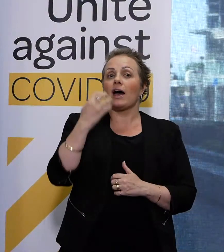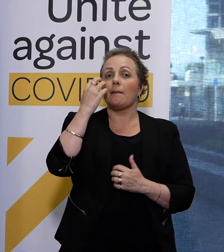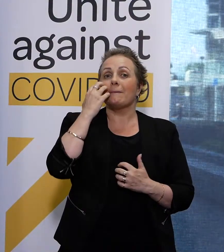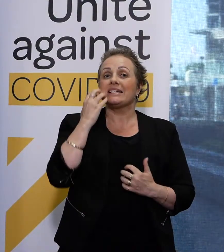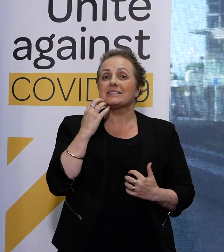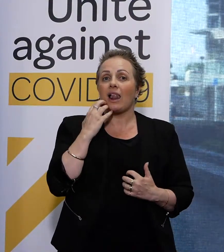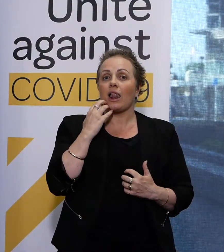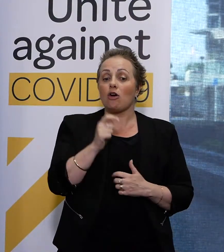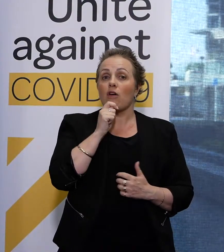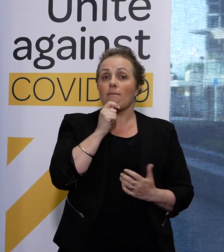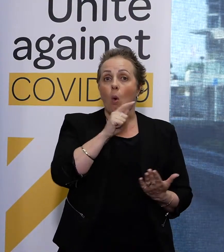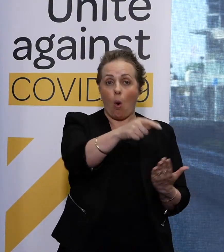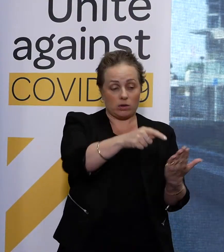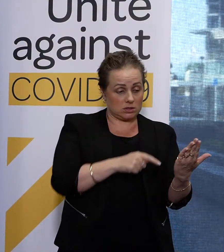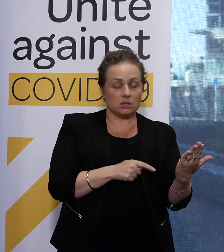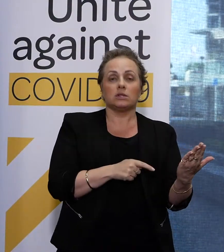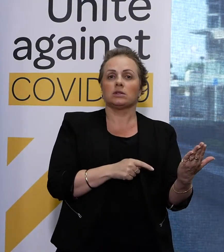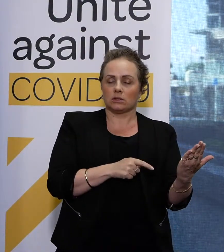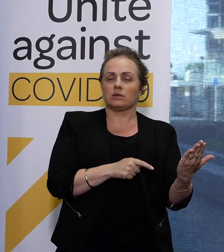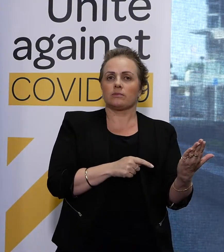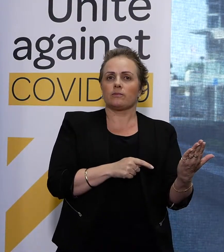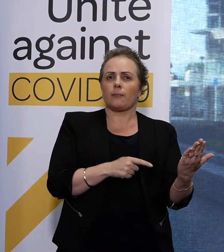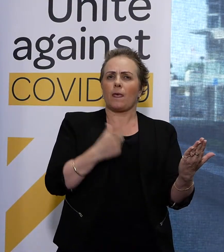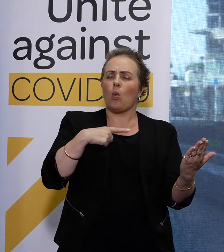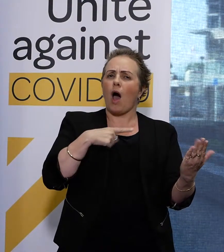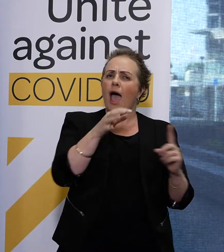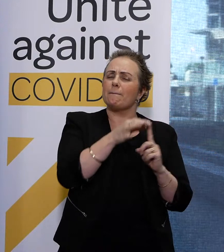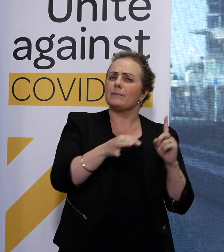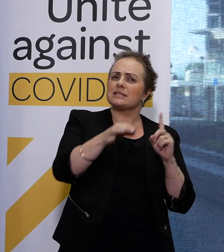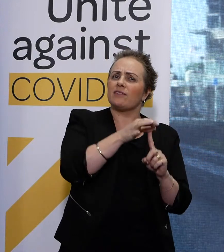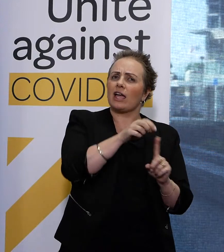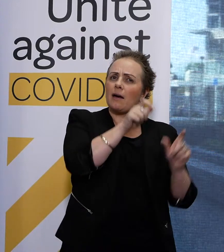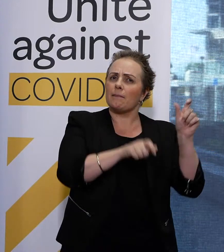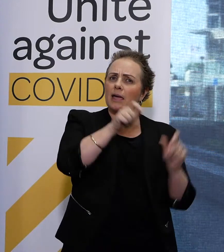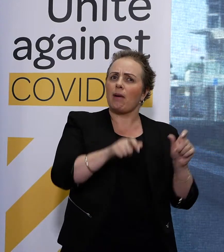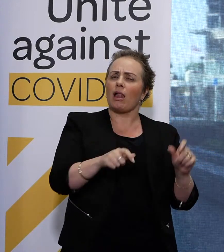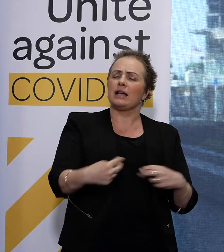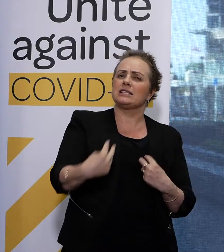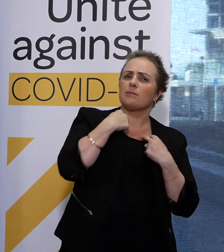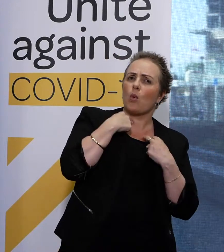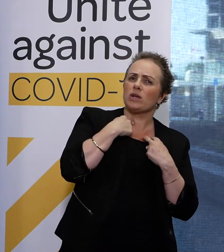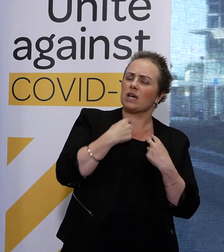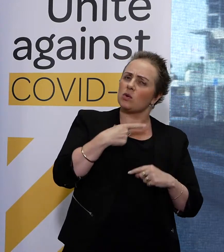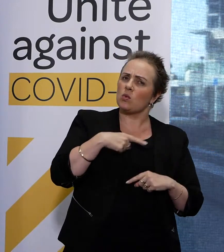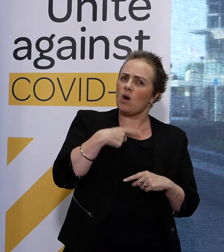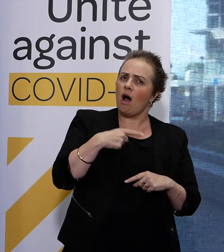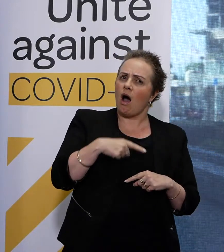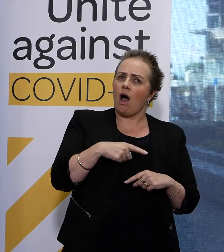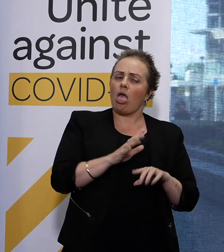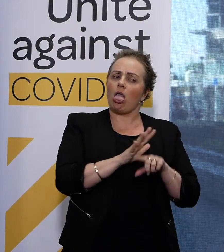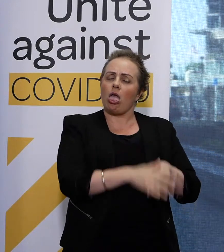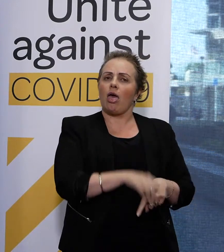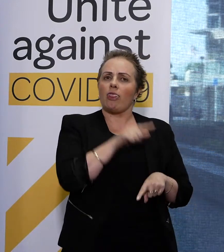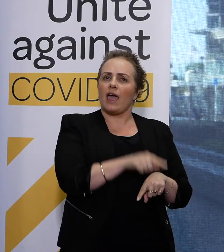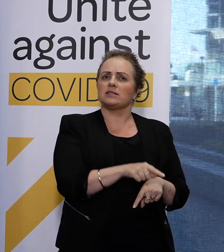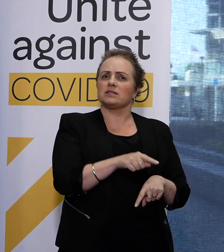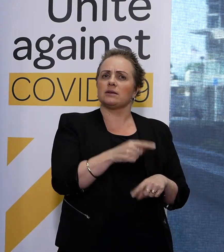report in an outbreak.